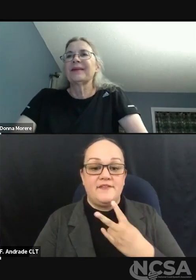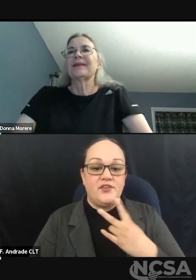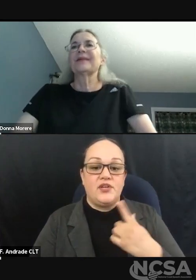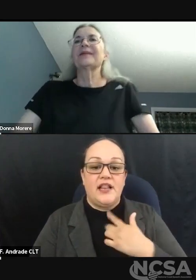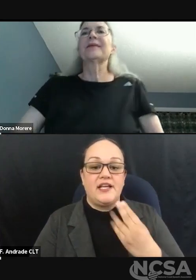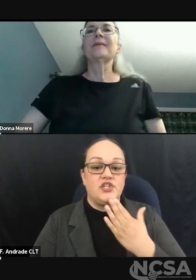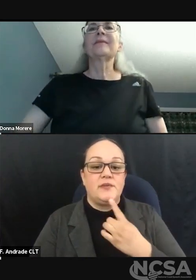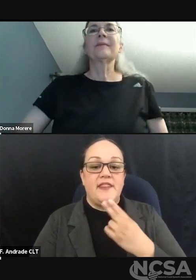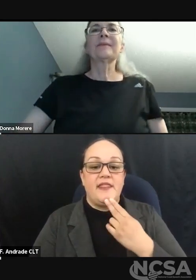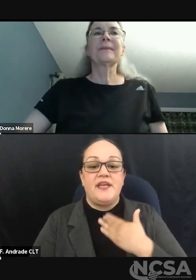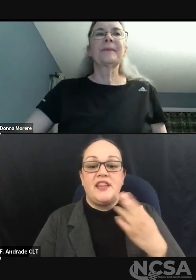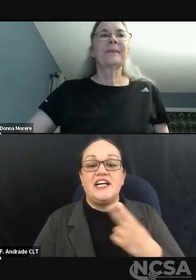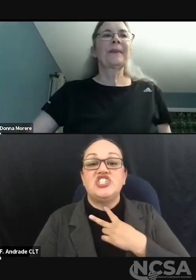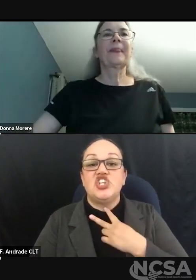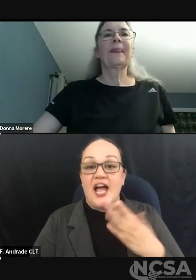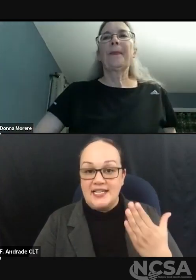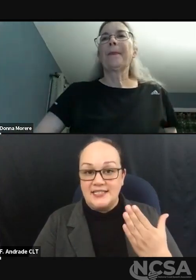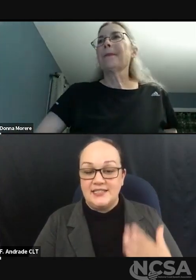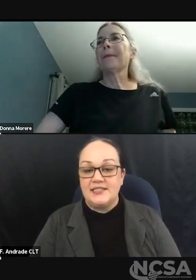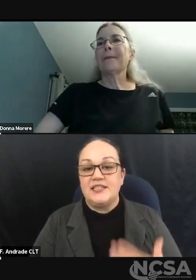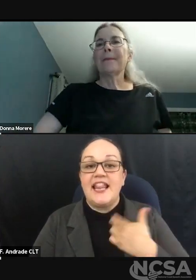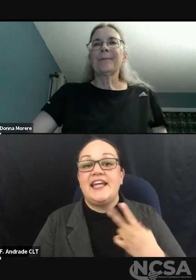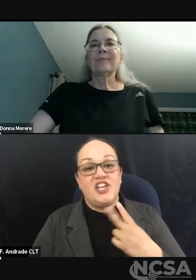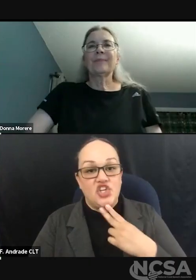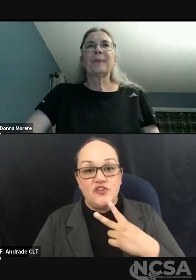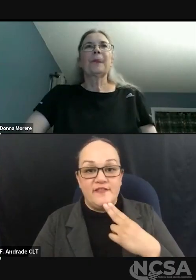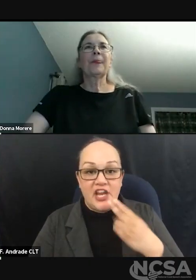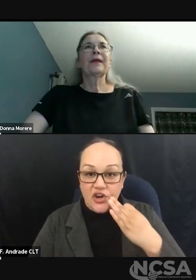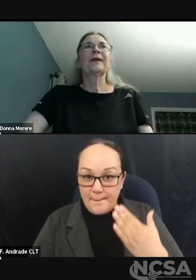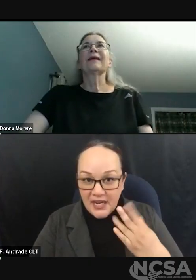Thank you very much. It looks like we have